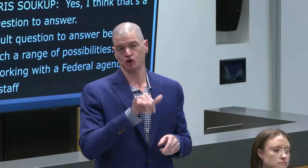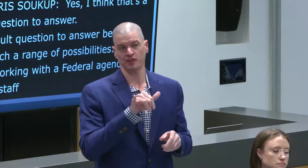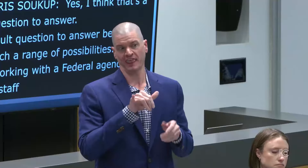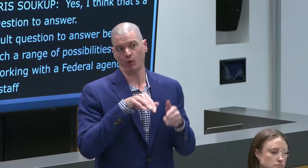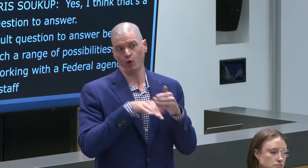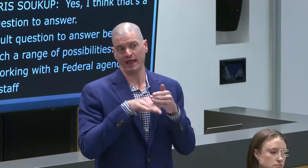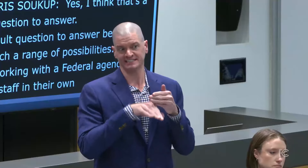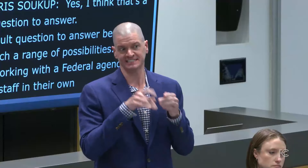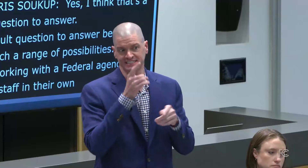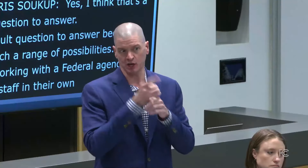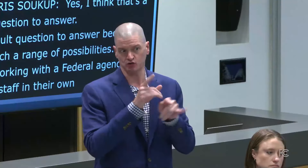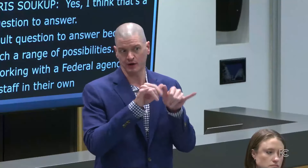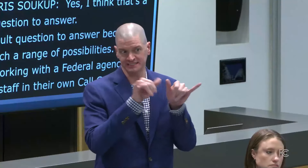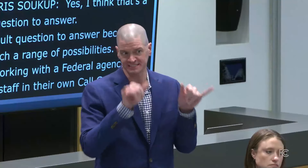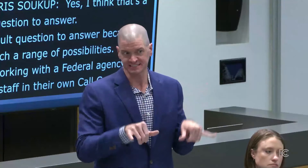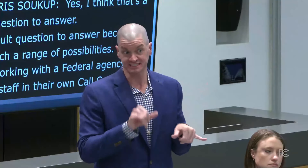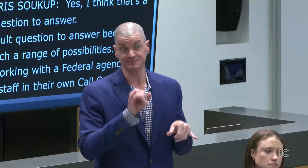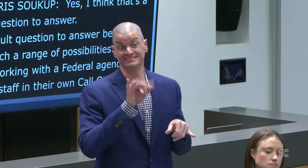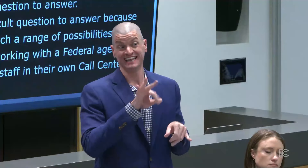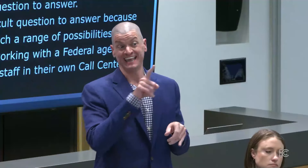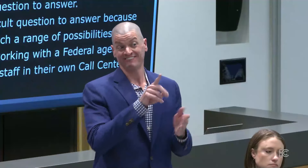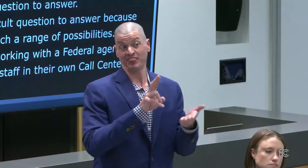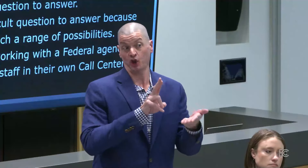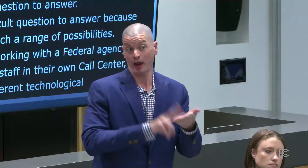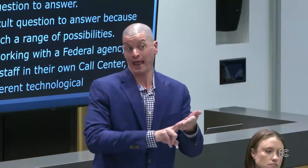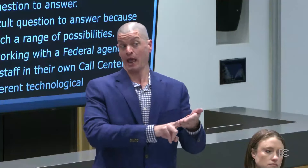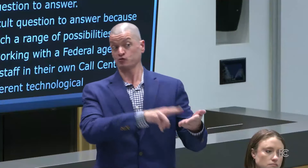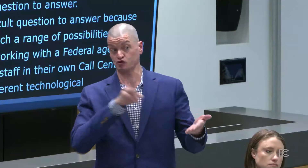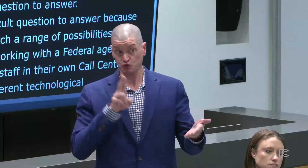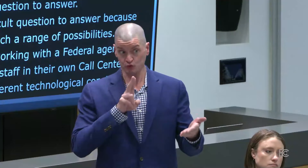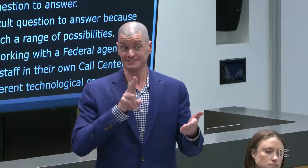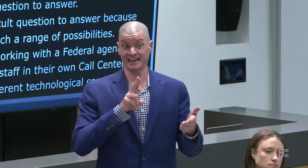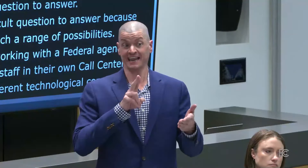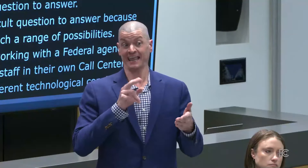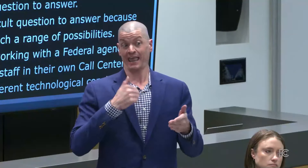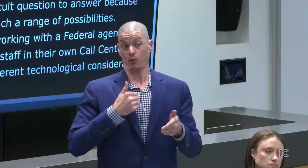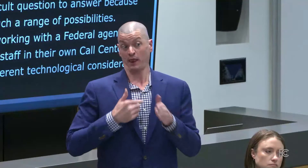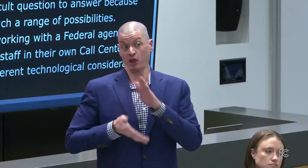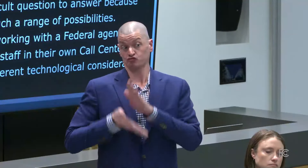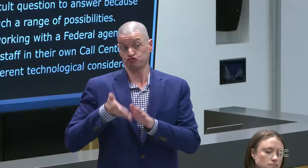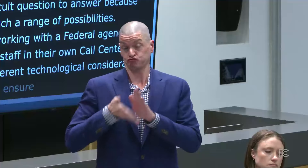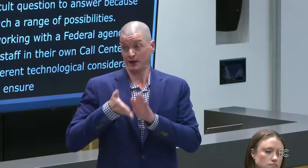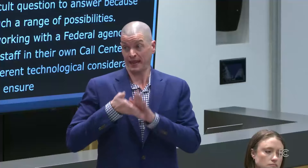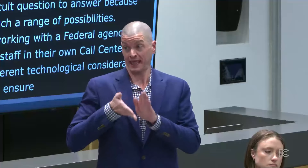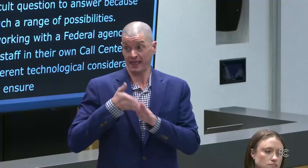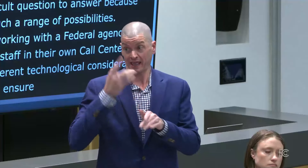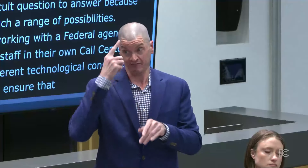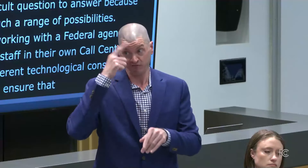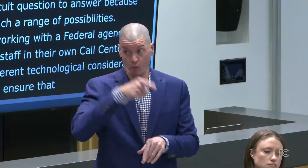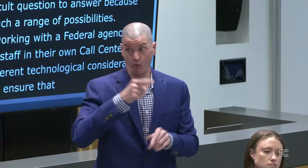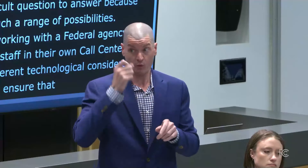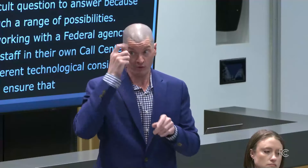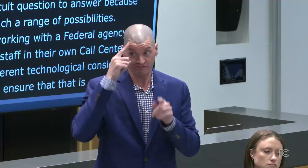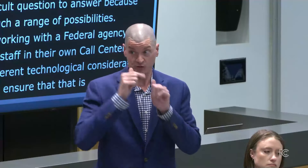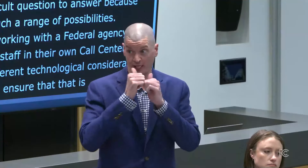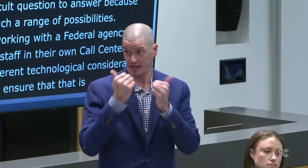FEDERAL AGENCY AND THEY WANT STAFF IN THEIR OWN CALL CENTER, THERE'S DIFFERENT TECHNOLOGICAL CONSIDERATIONS